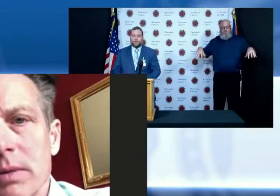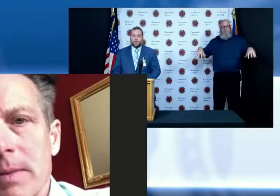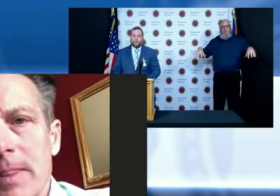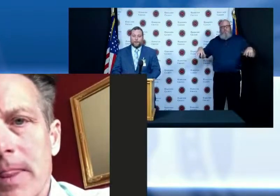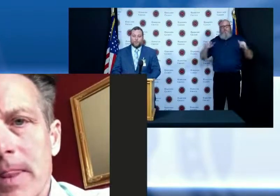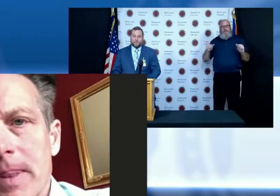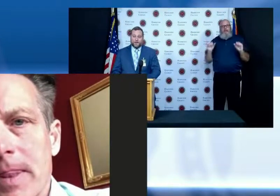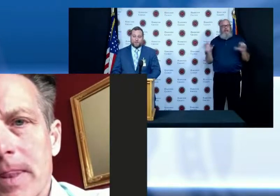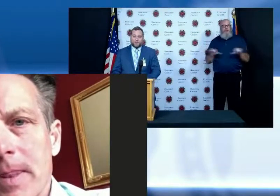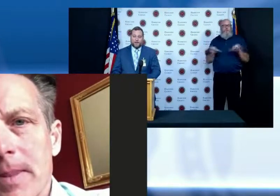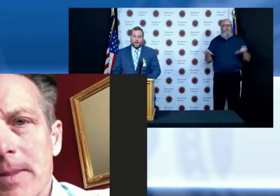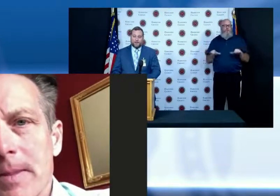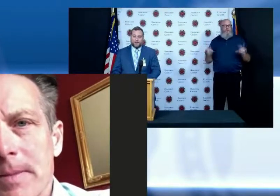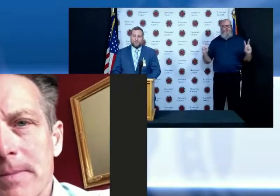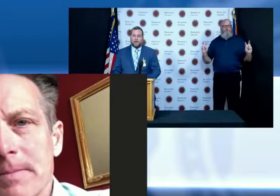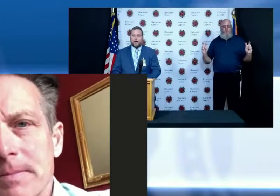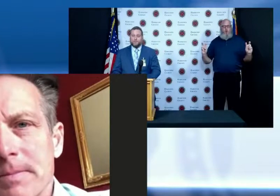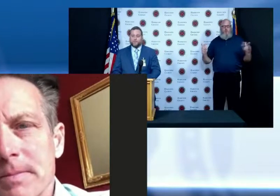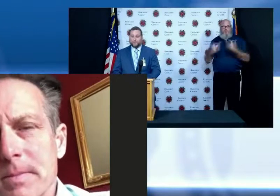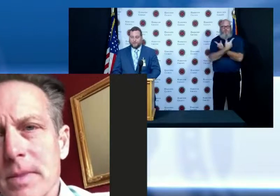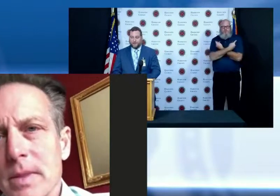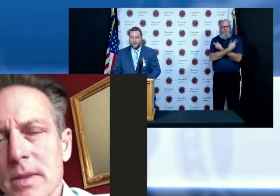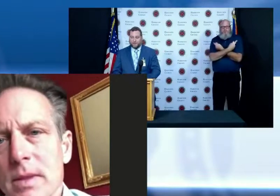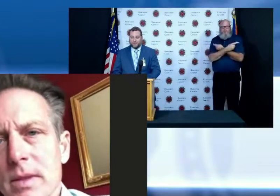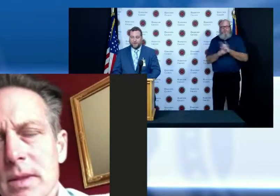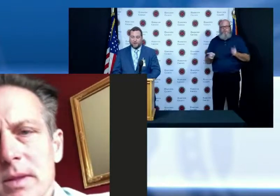health departments in Hamilton County there's 10 hospitals in Hamilton County